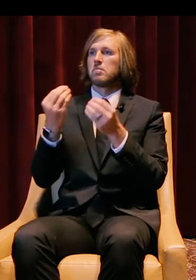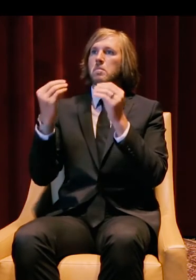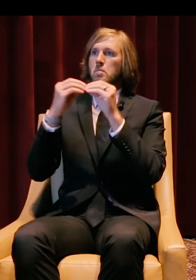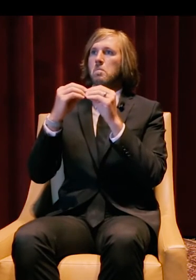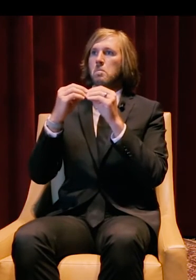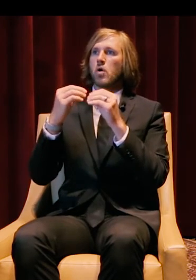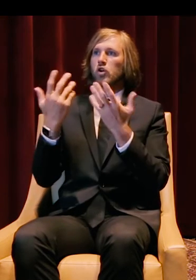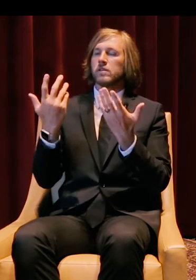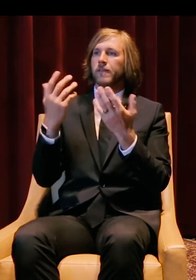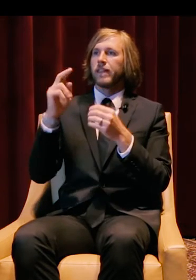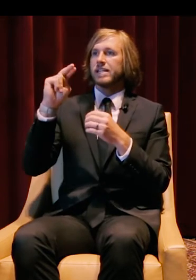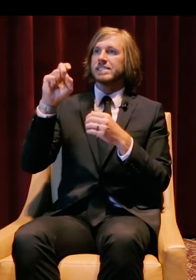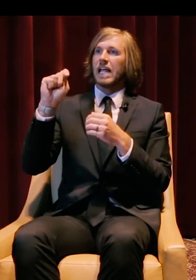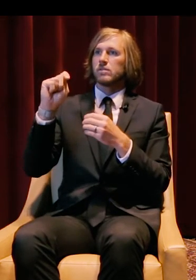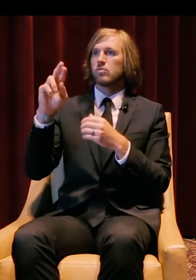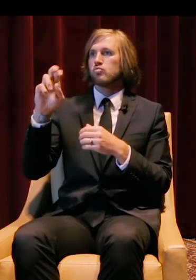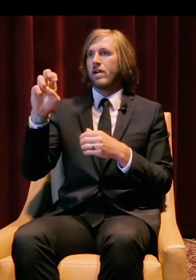an increasing net revenue stream.